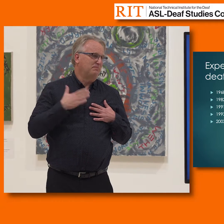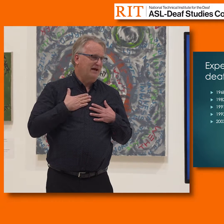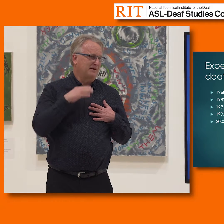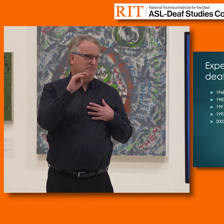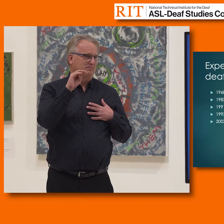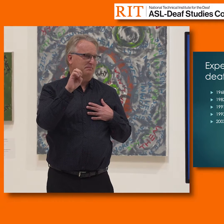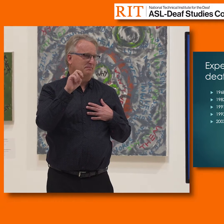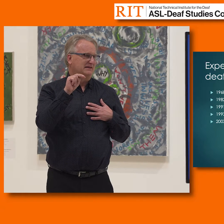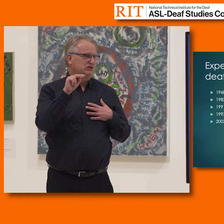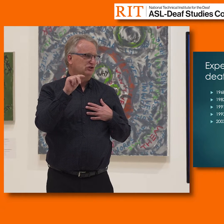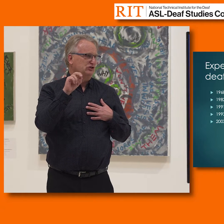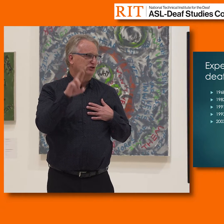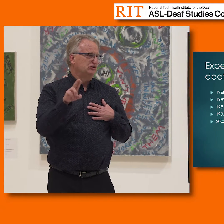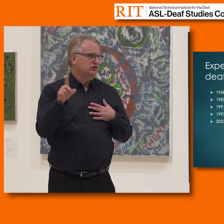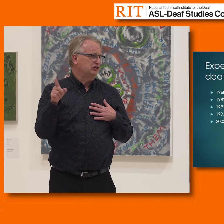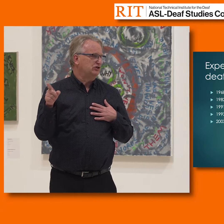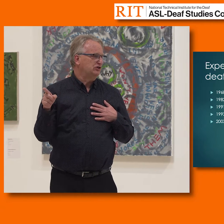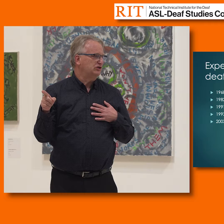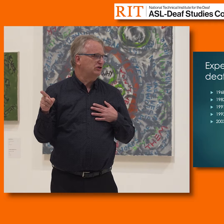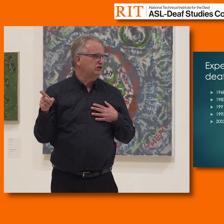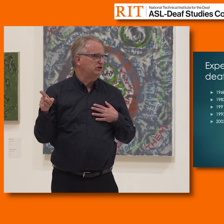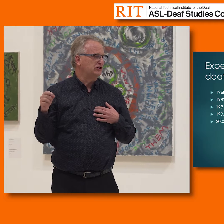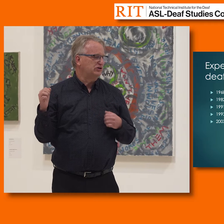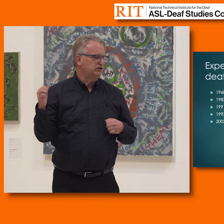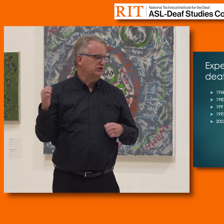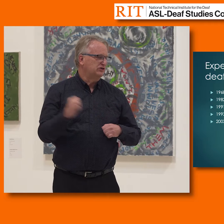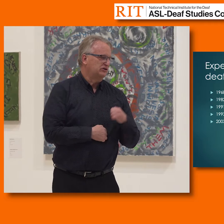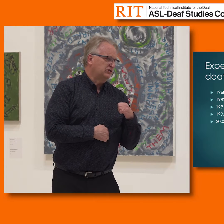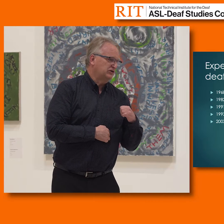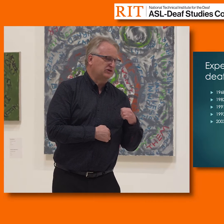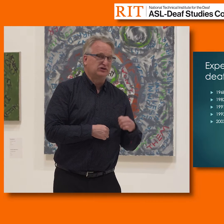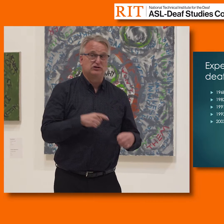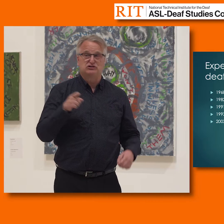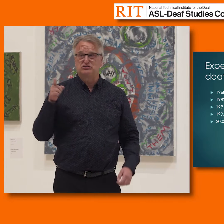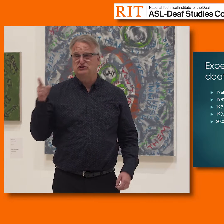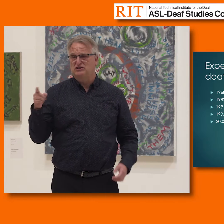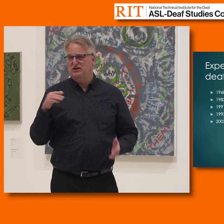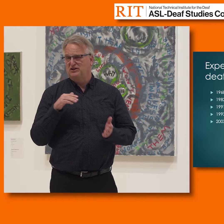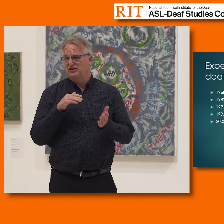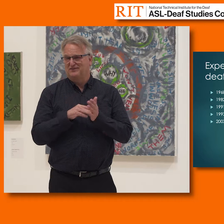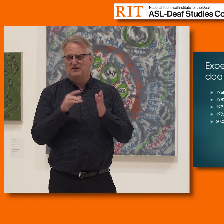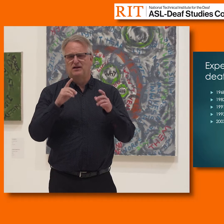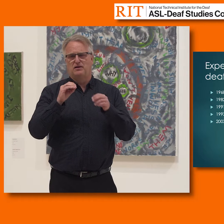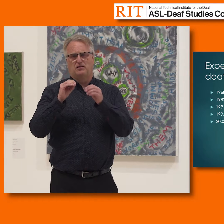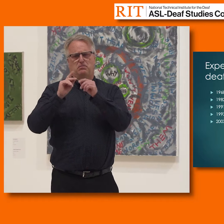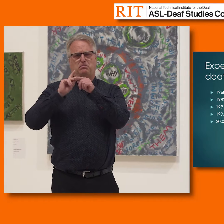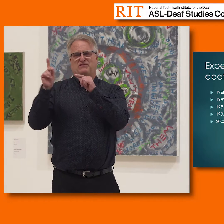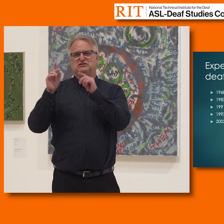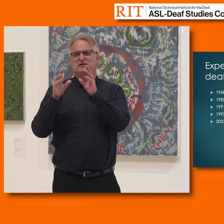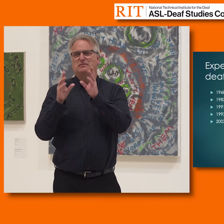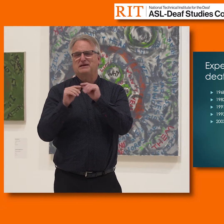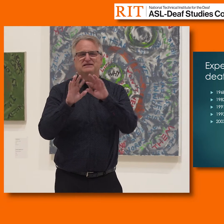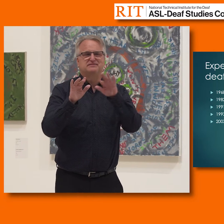Beautiful Ellie. Ellie was a mentor to me. She was tough.